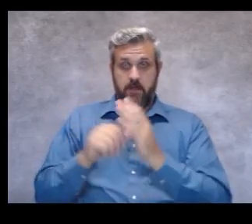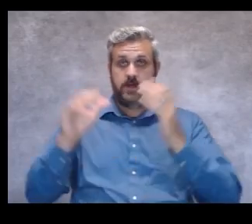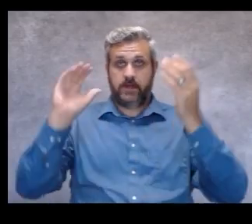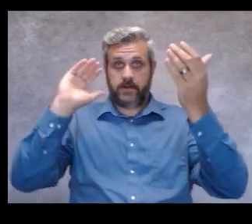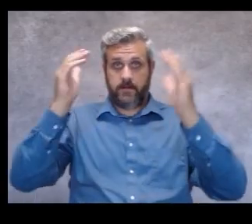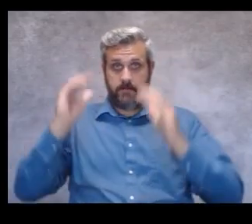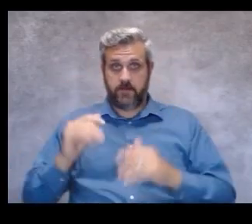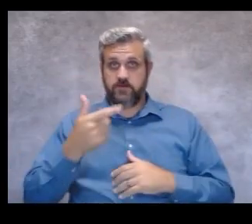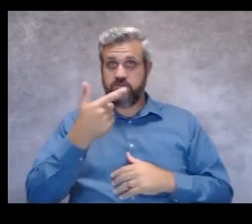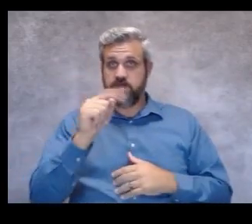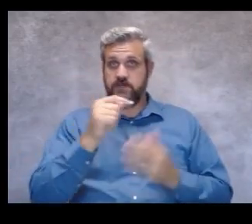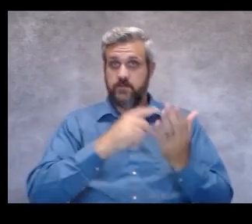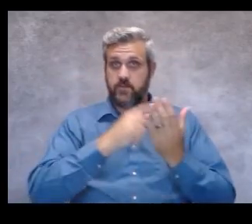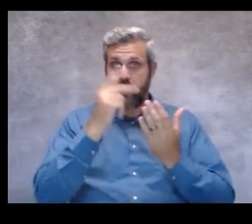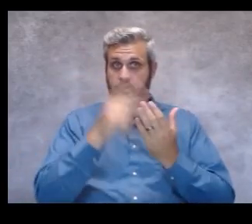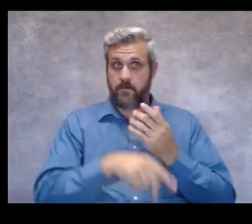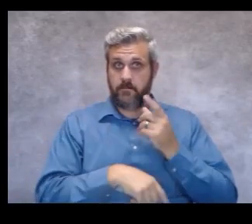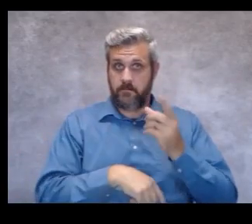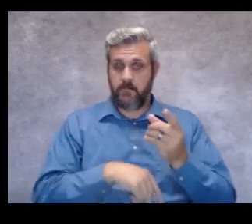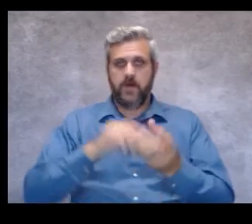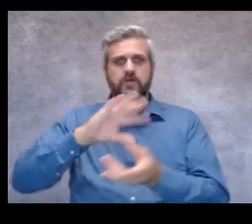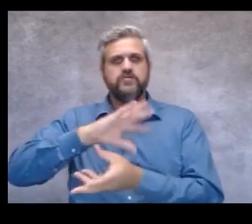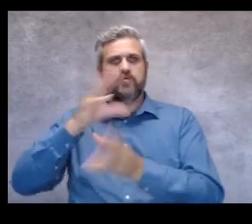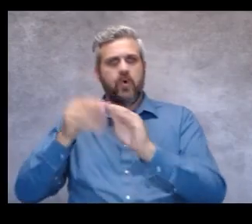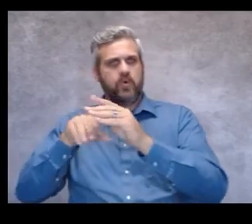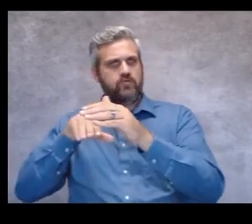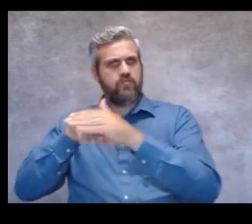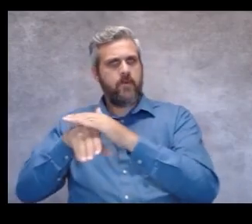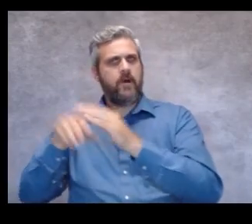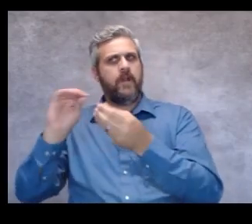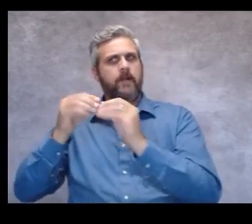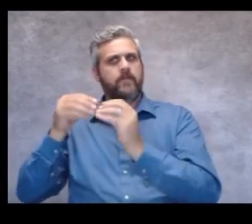comparison between the GT program and the total enrollment of students in the